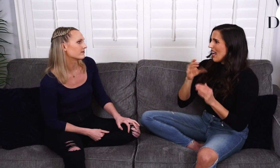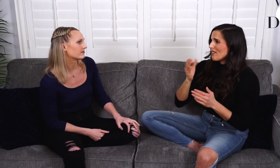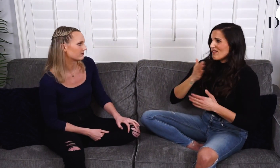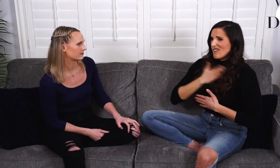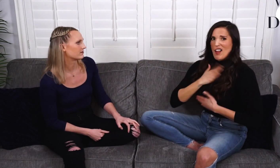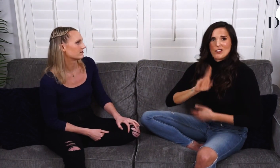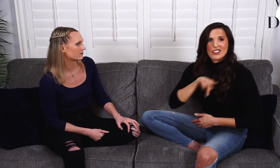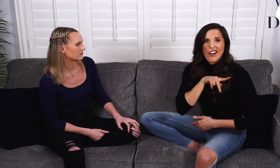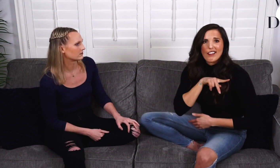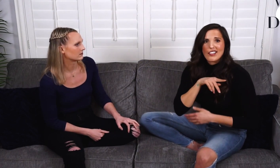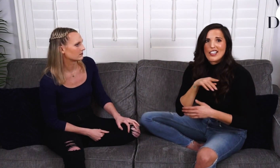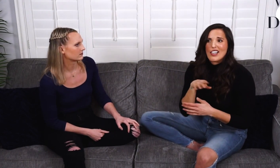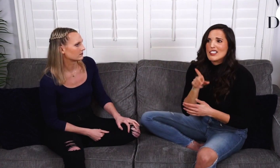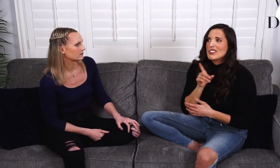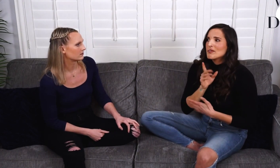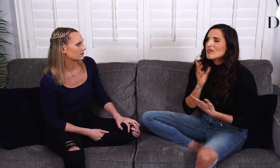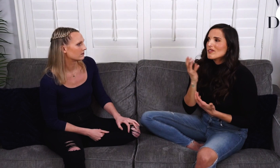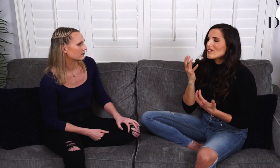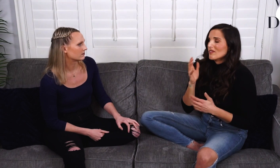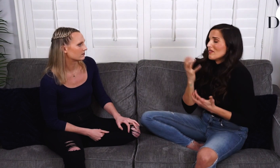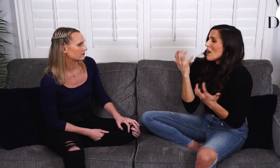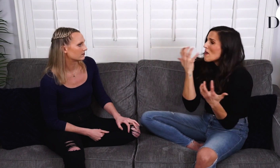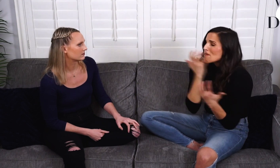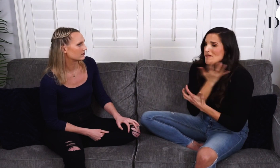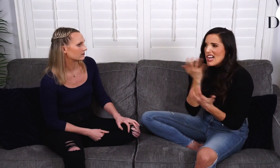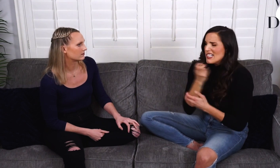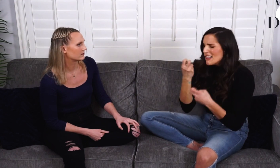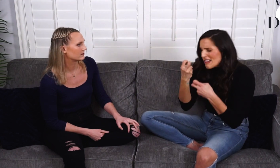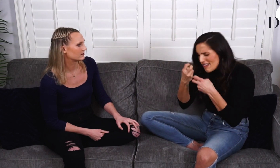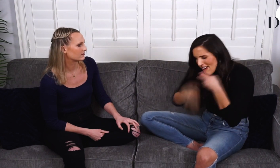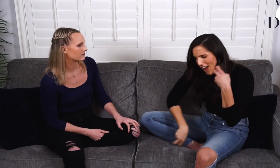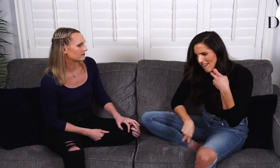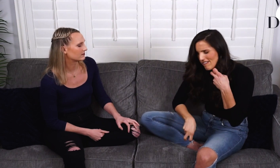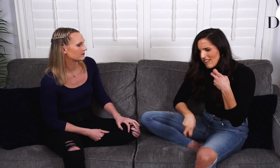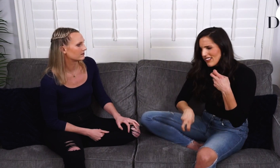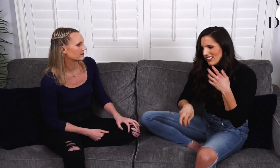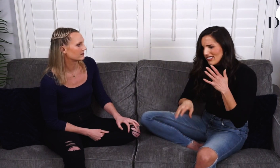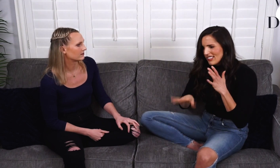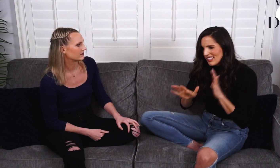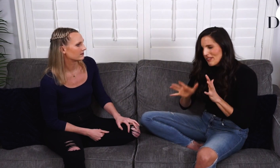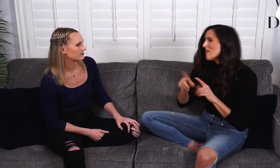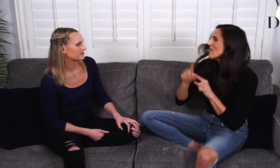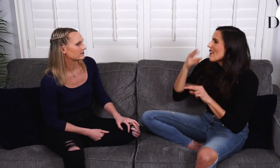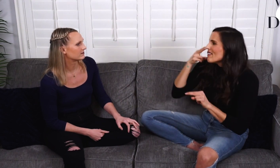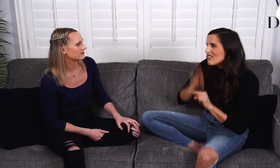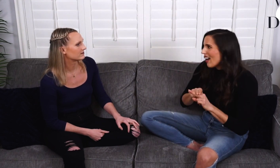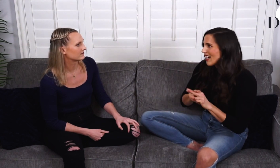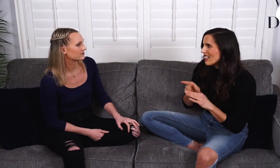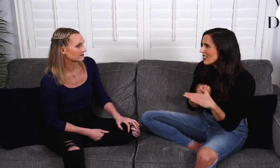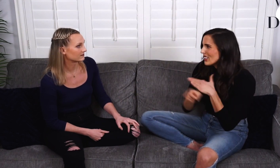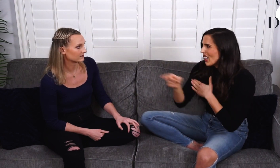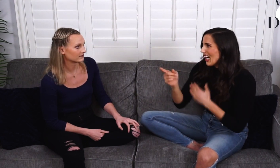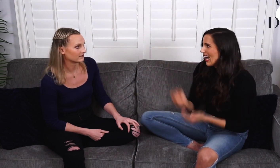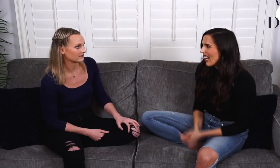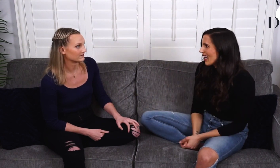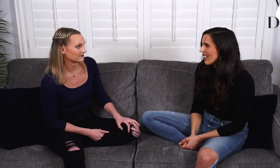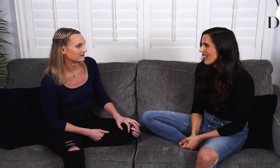and my personality. It's been an amazing, tough, but fun journey.